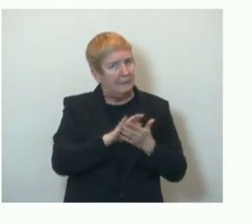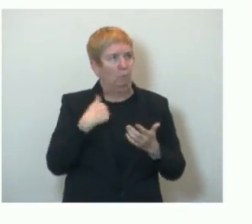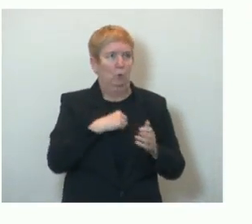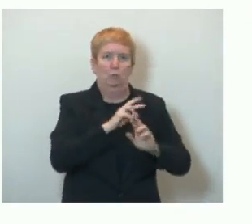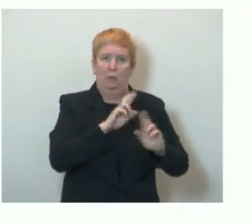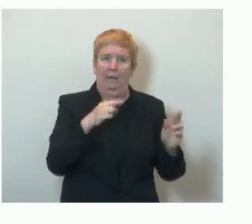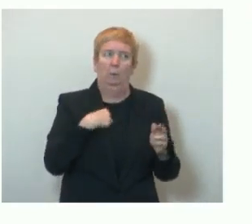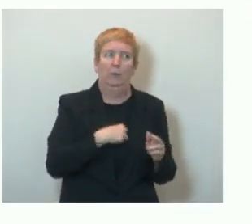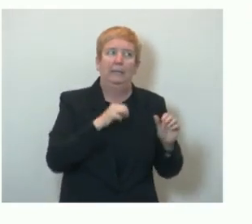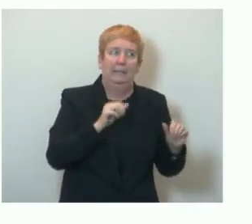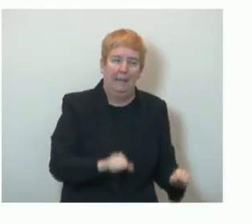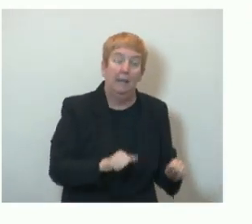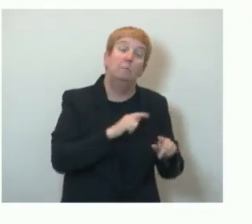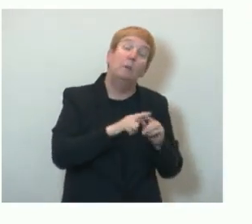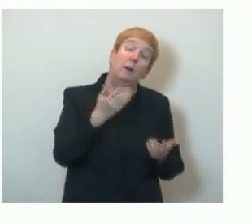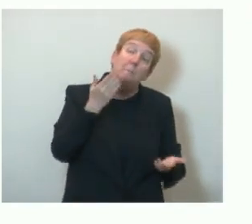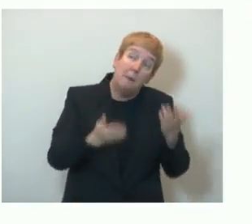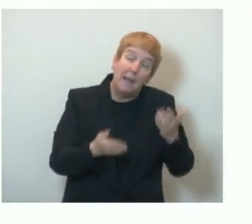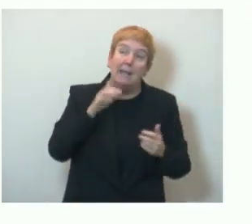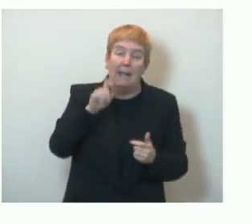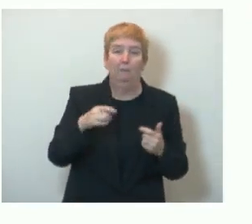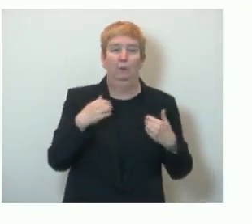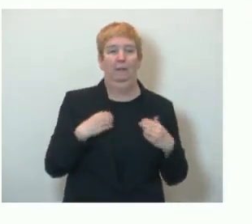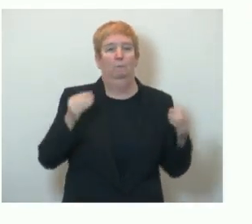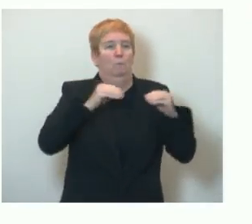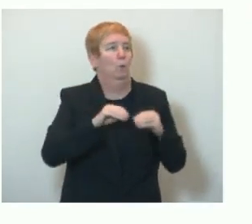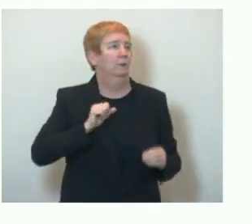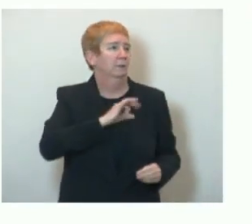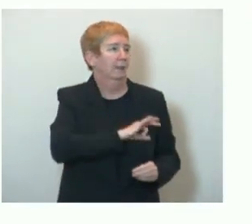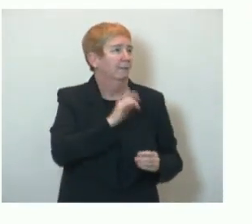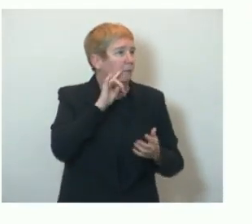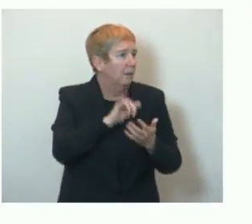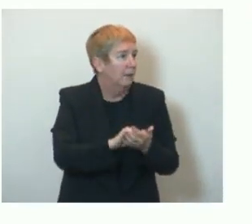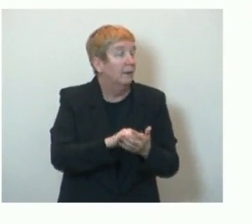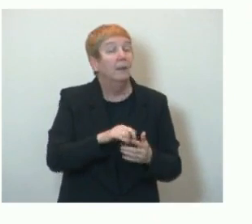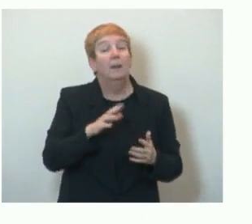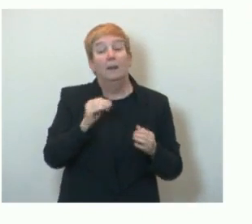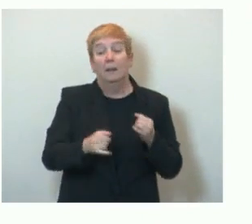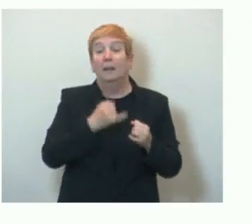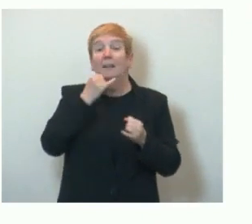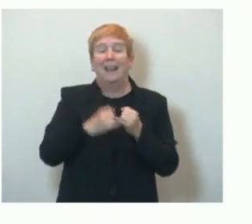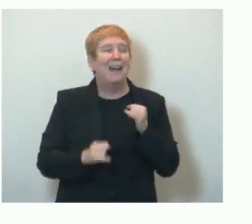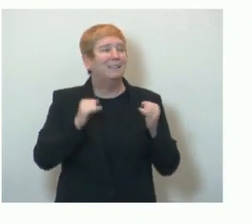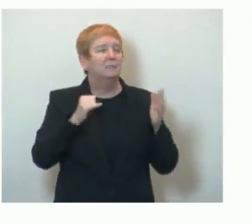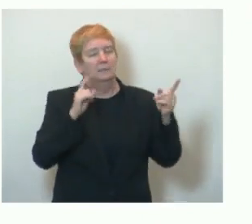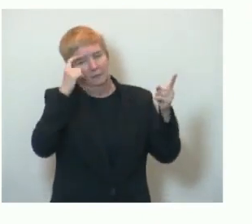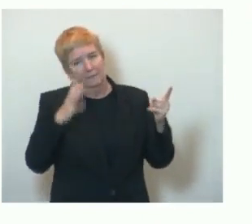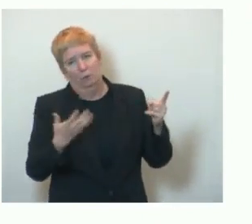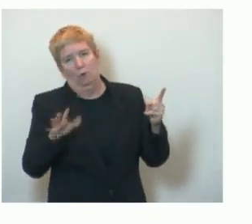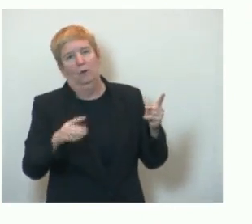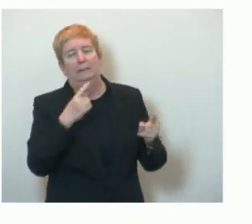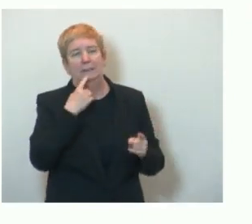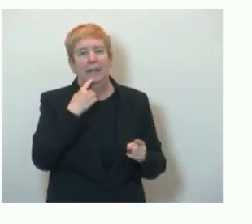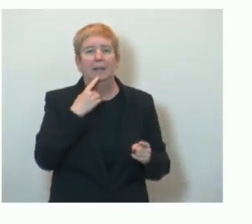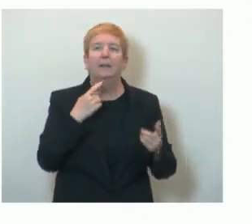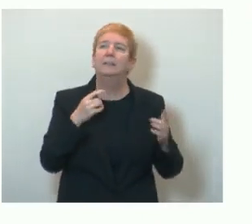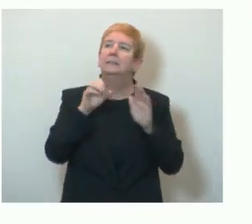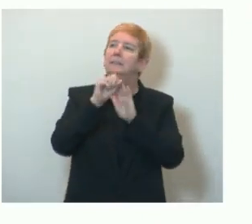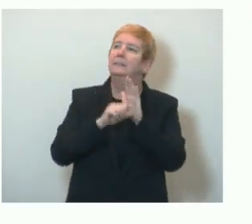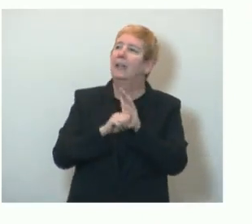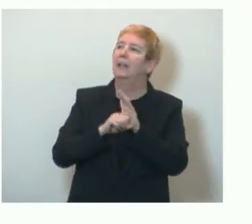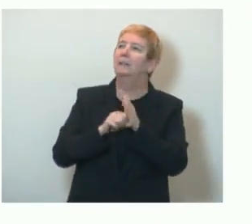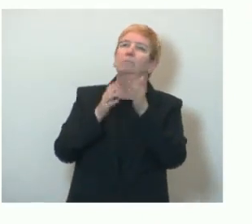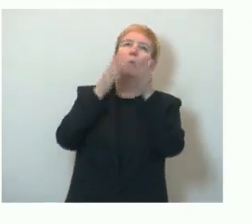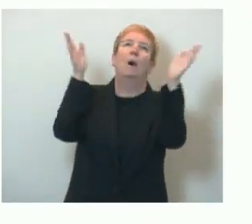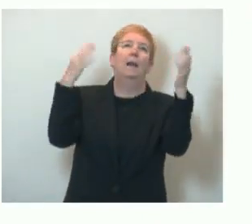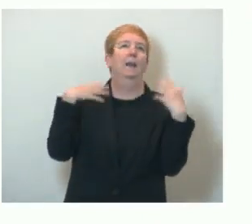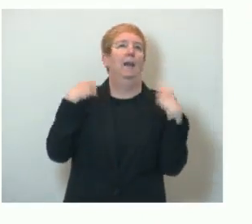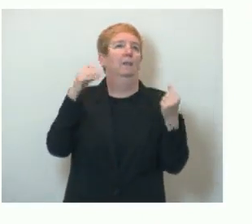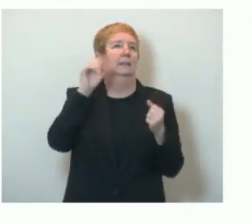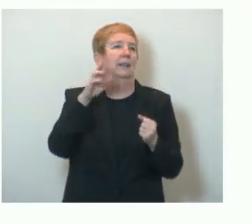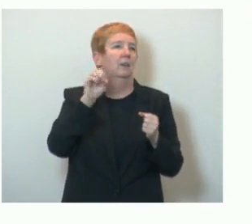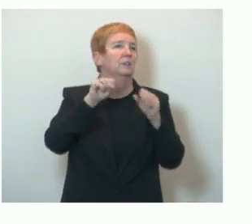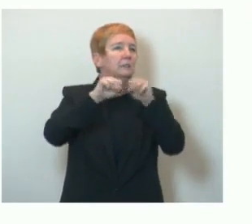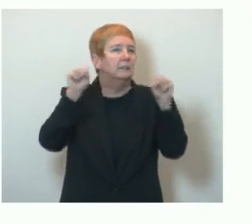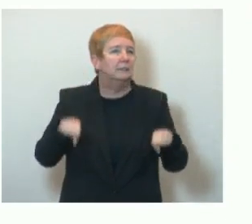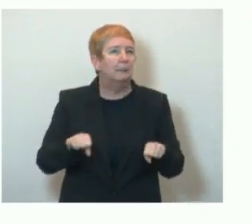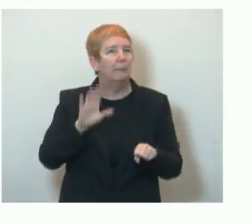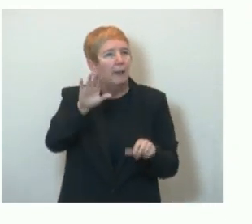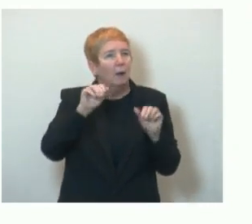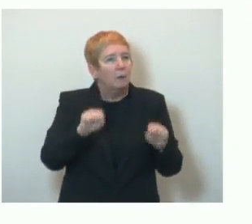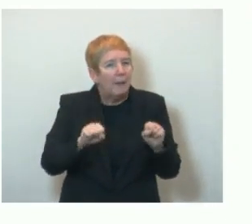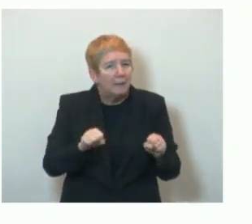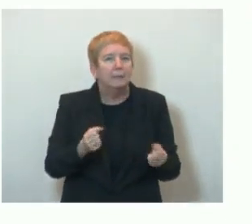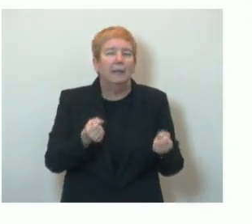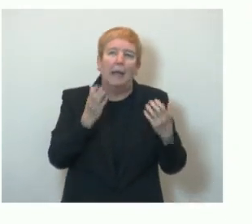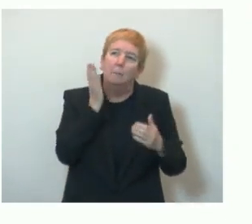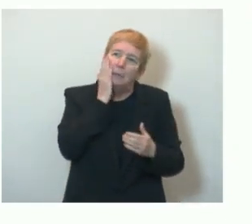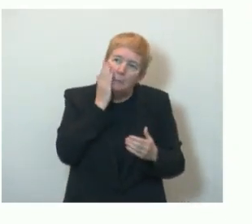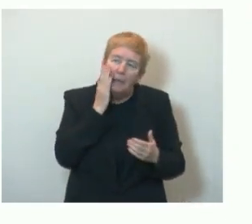WE BELIEVE THAT WE CAN ACHIEVE THAT AS WELL WITHIN THE TIME FRAMES THAT ARE HERE, BUT WE MAY HAVE TO EXPAND STAFF IN ORDER TO DO THAT AND LASTLY THE GOVERNOR ALREADY TALKED ABOUT STATEWIDE